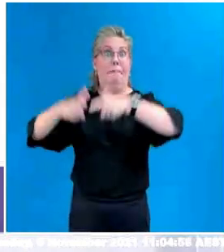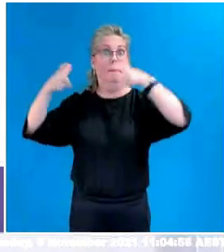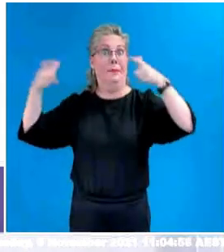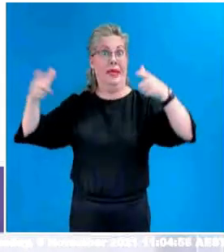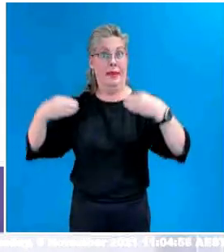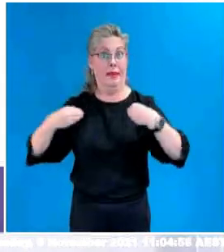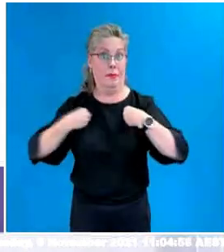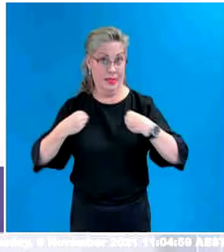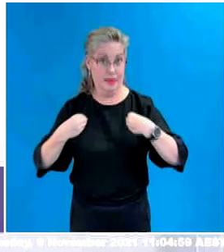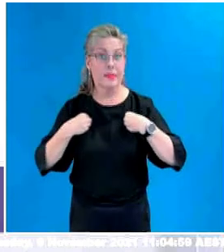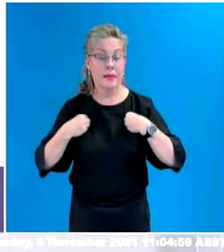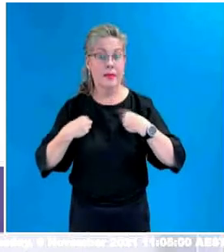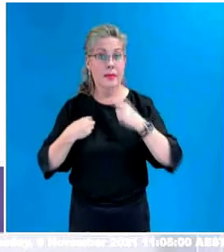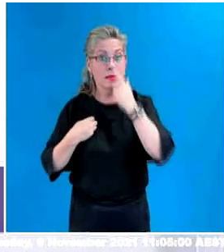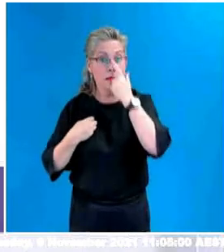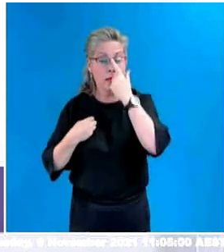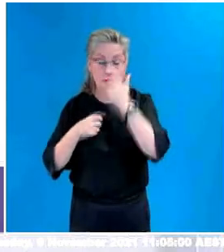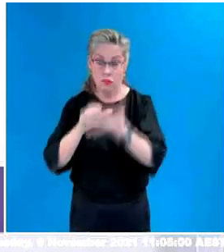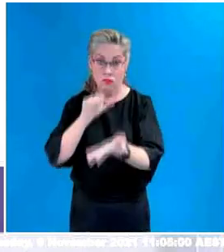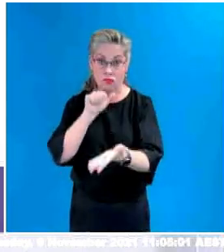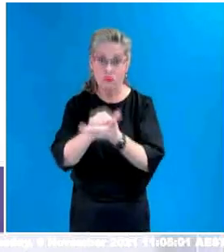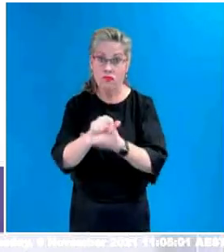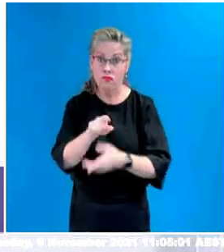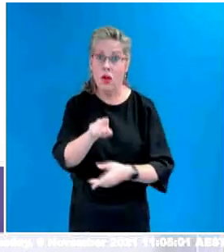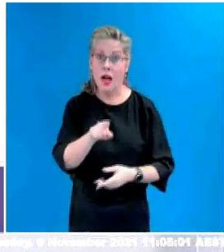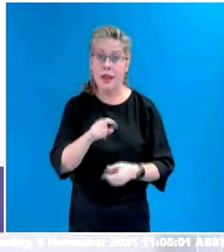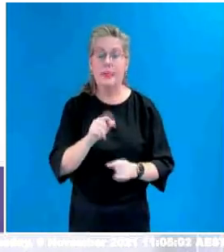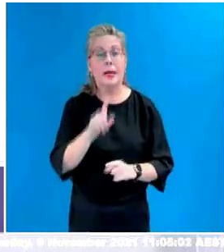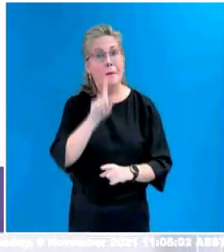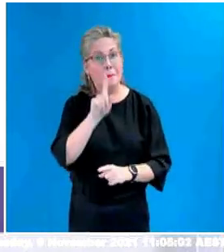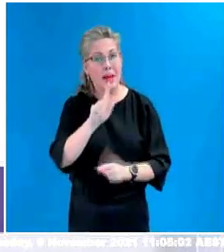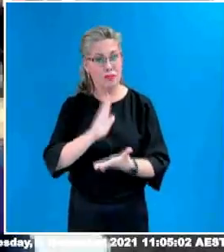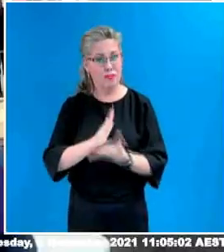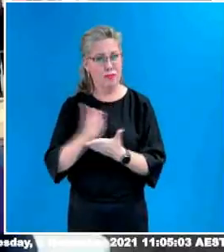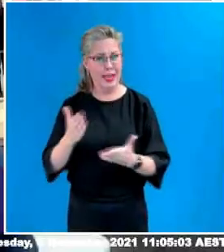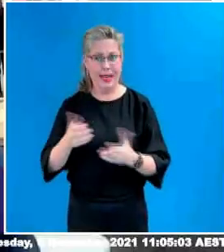deliberate decision to ensure that all companies, small and medium sized